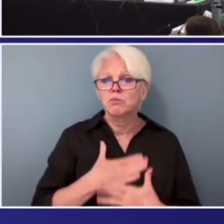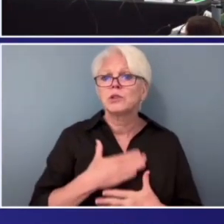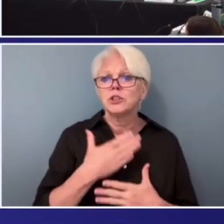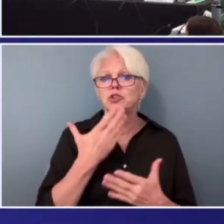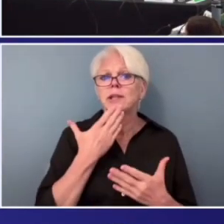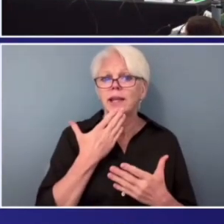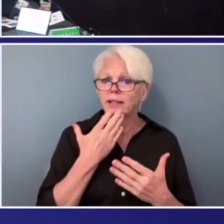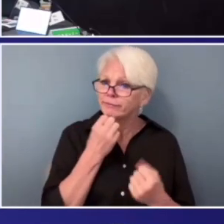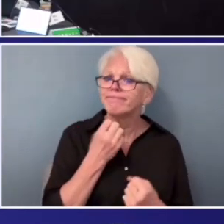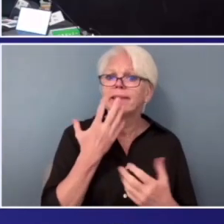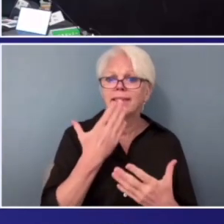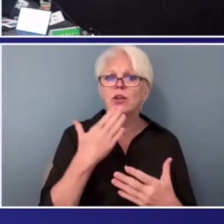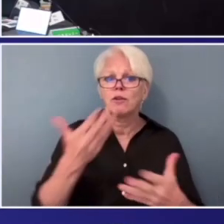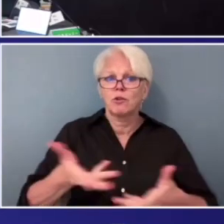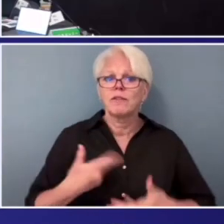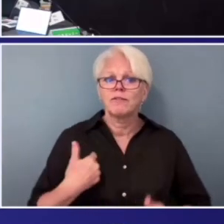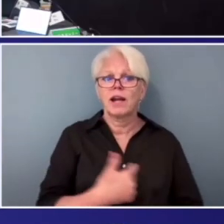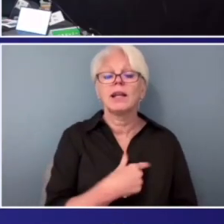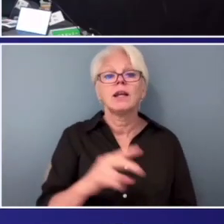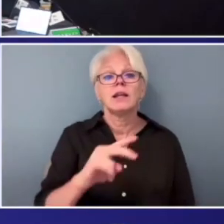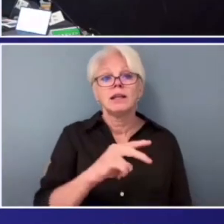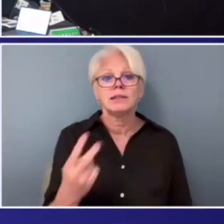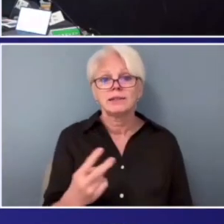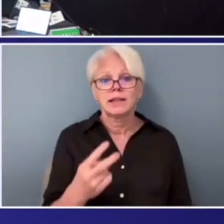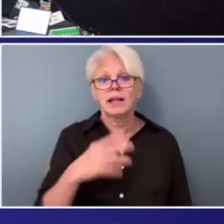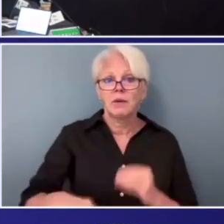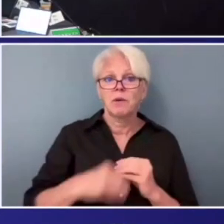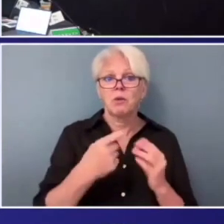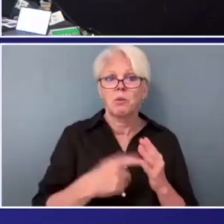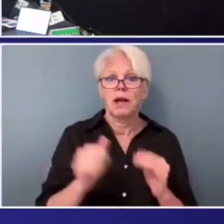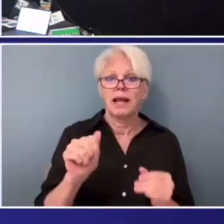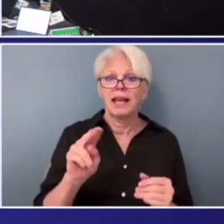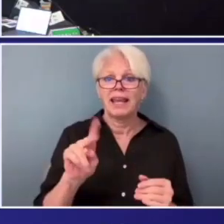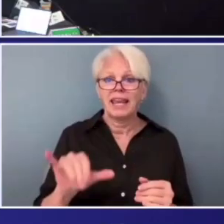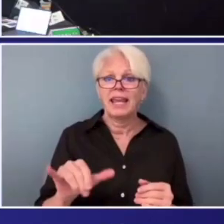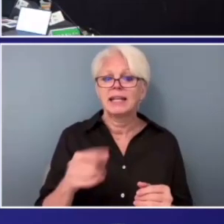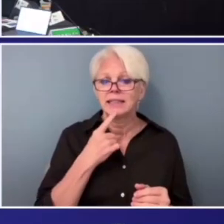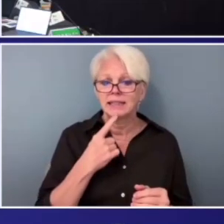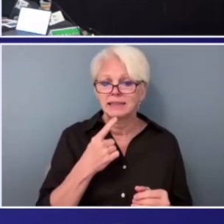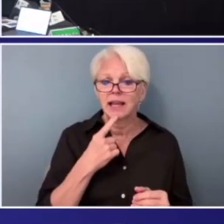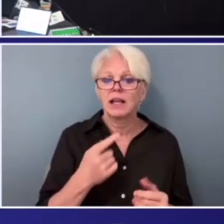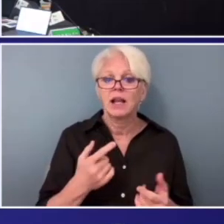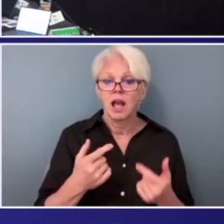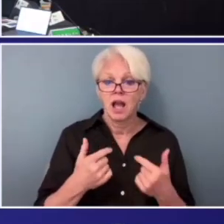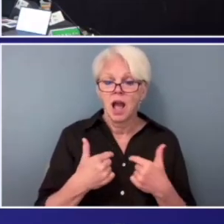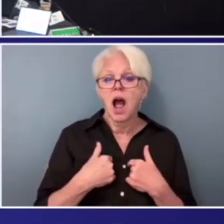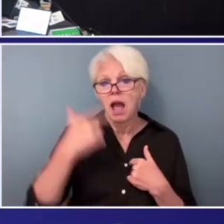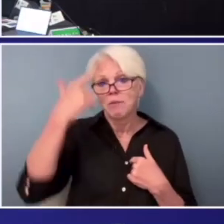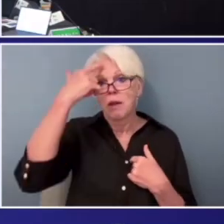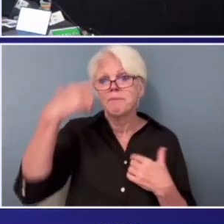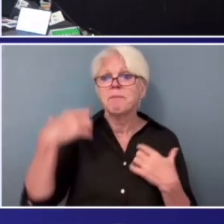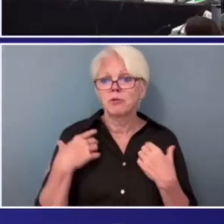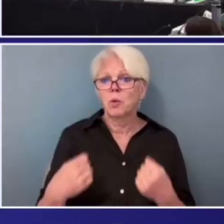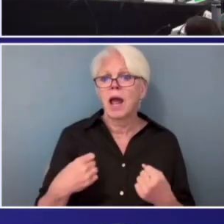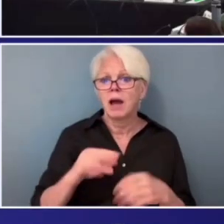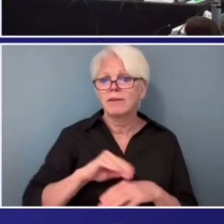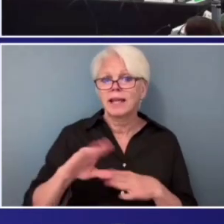second thing, I want to build on what Andy said. I am a mental health counselor by training. That's what my doctorate is in.